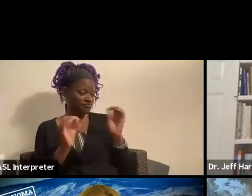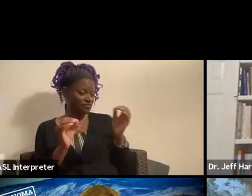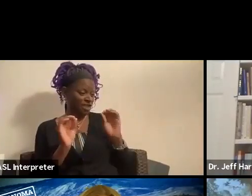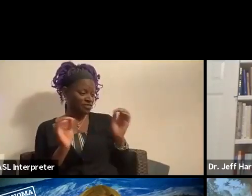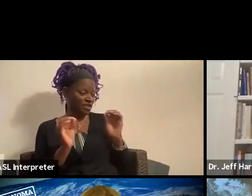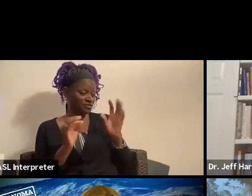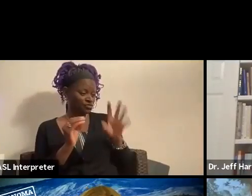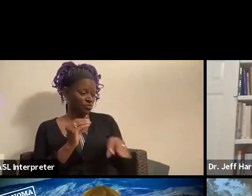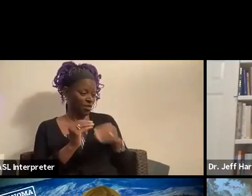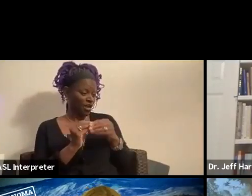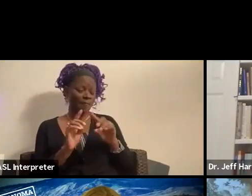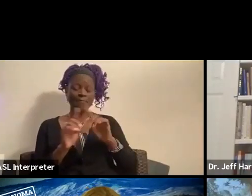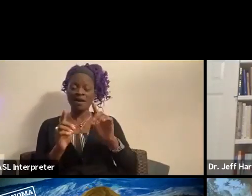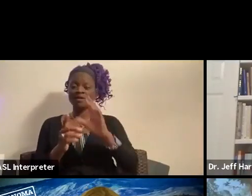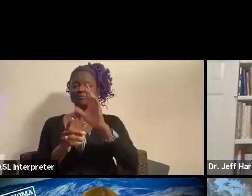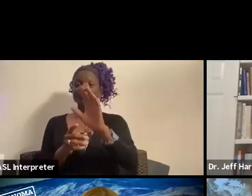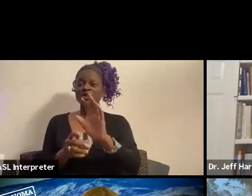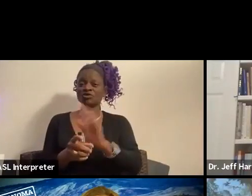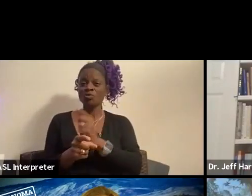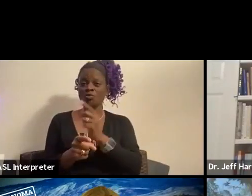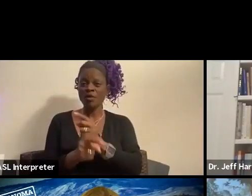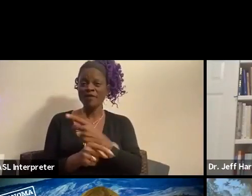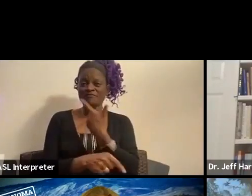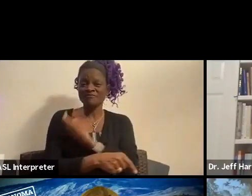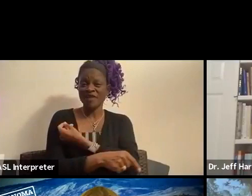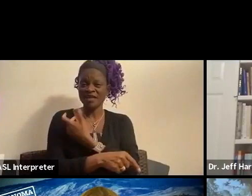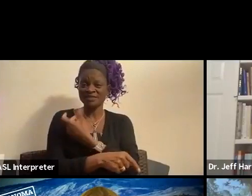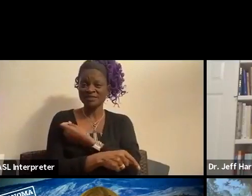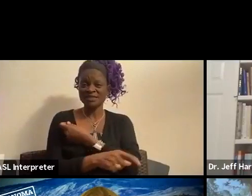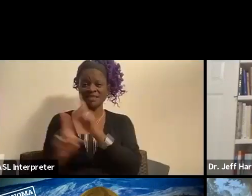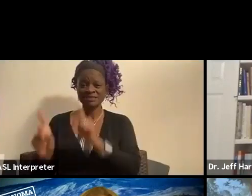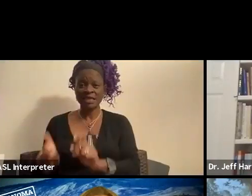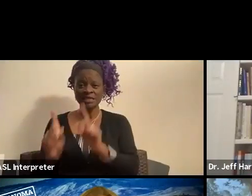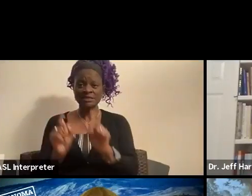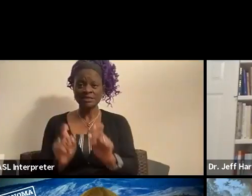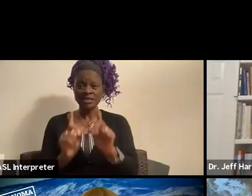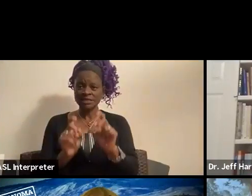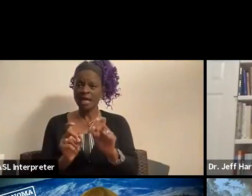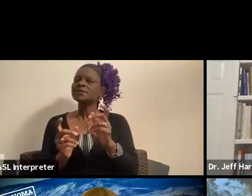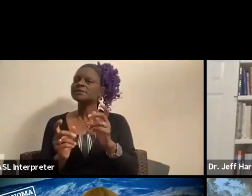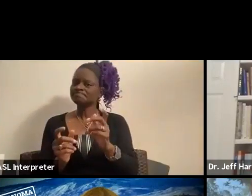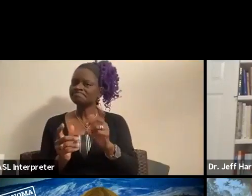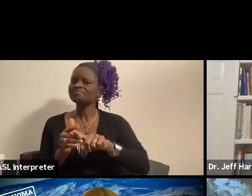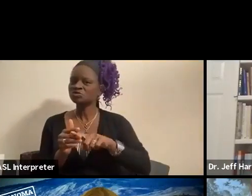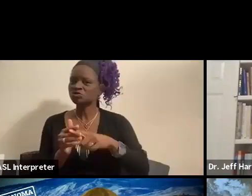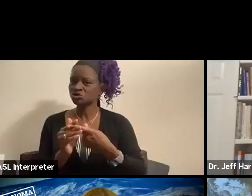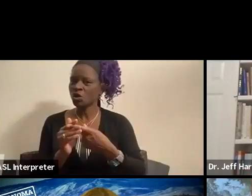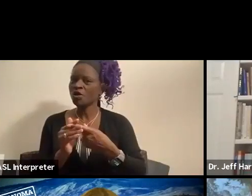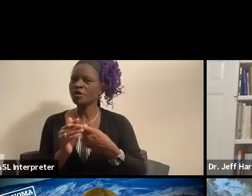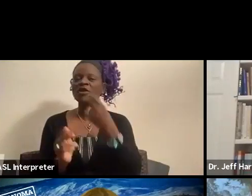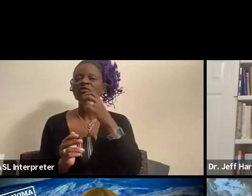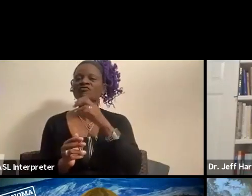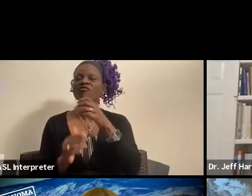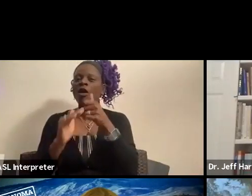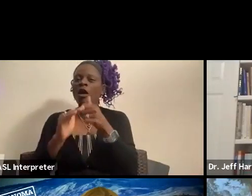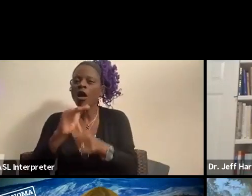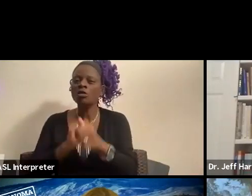vaccine trials are underway now down to the age of 12 for the Moderna vaccine. It's going to be some time before we have that data back.